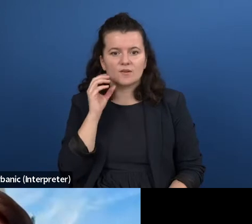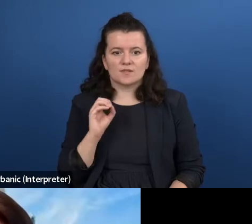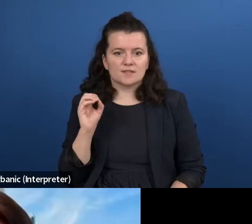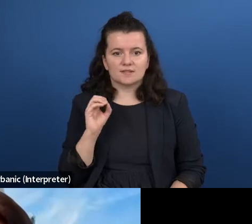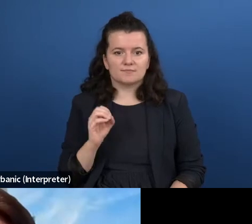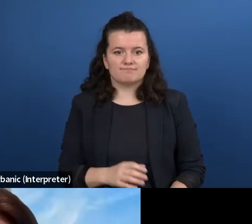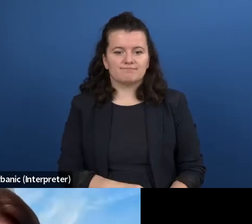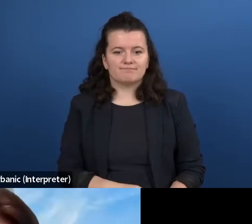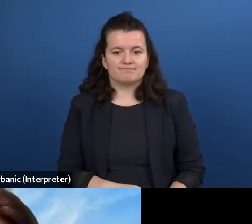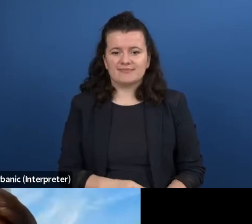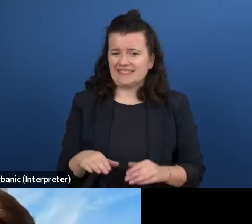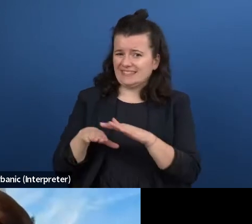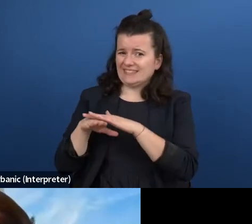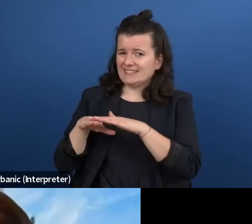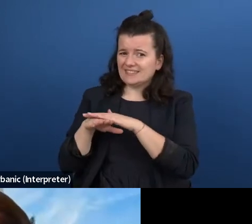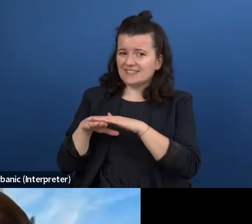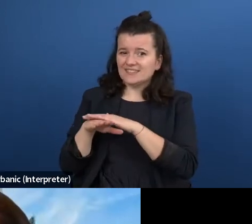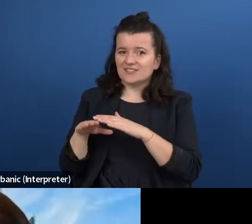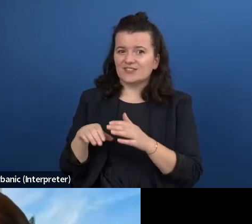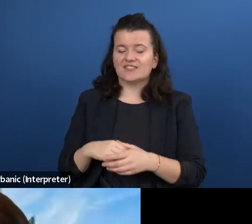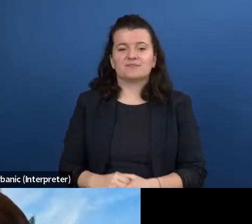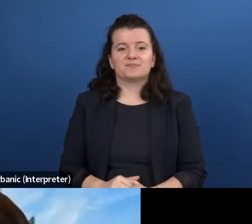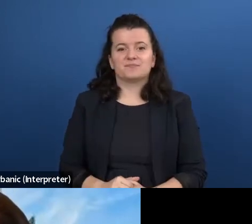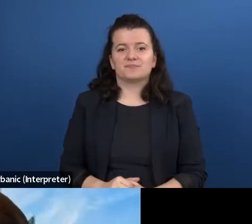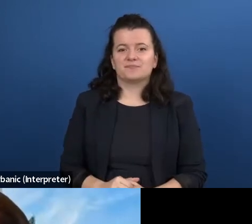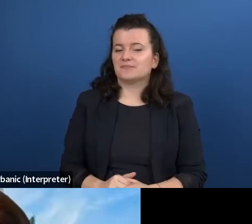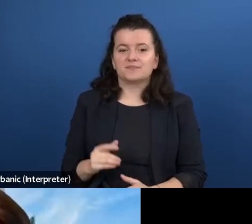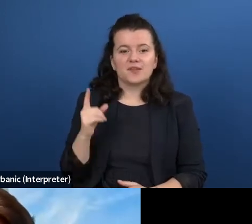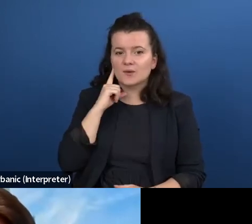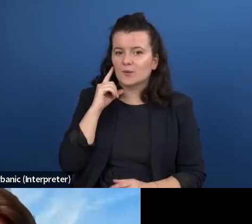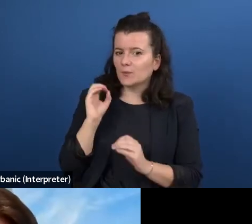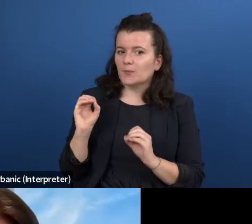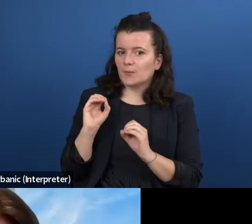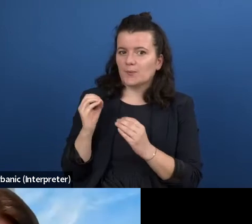Sorry, Zsuzsanna. We cannot hear you but you are unmuted.